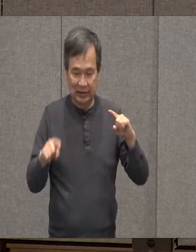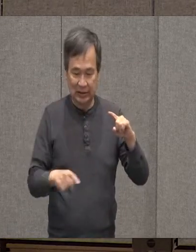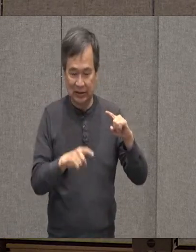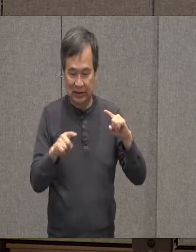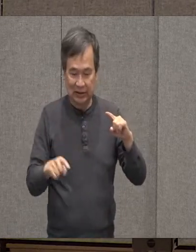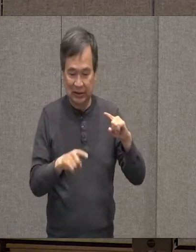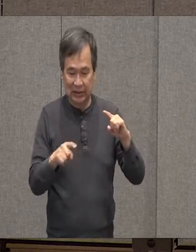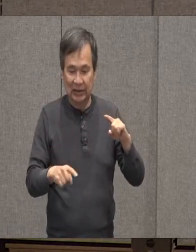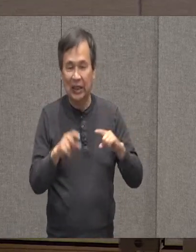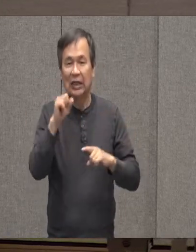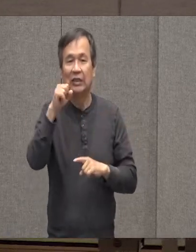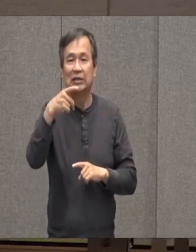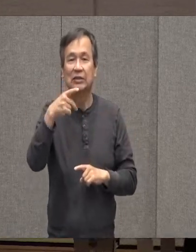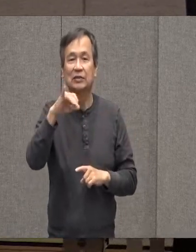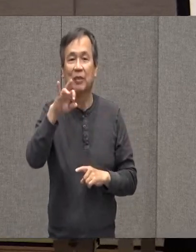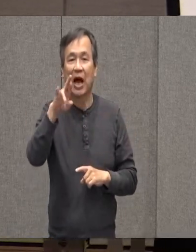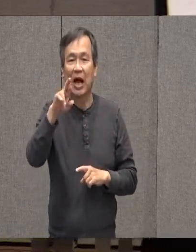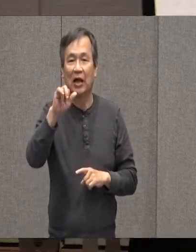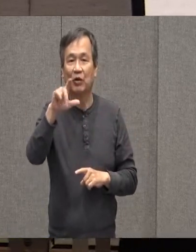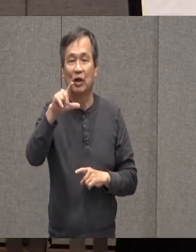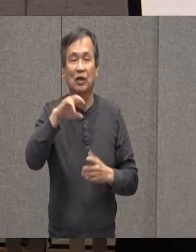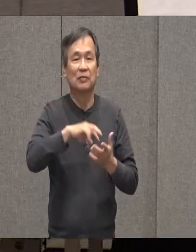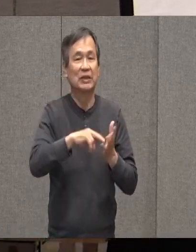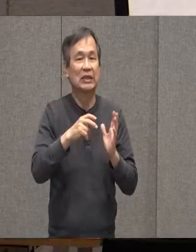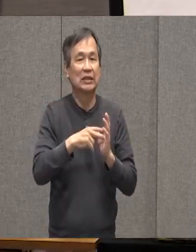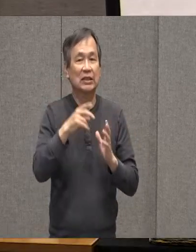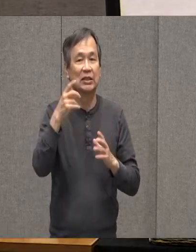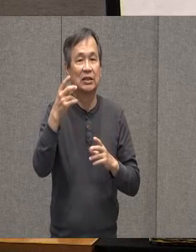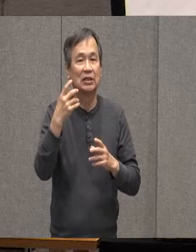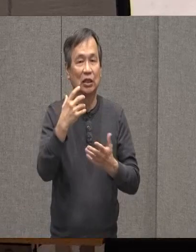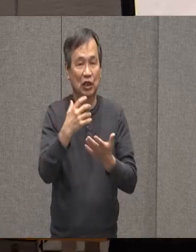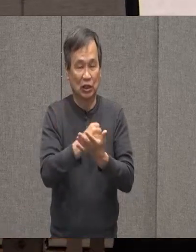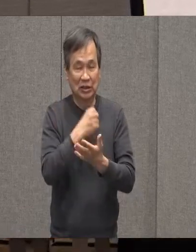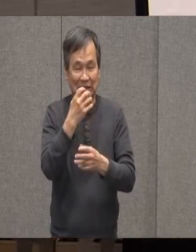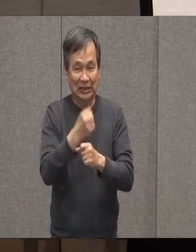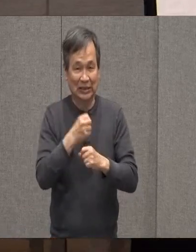you're gonna actually need a deck of cards. You're gonna need a die